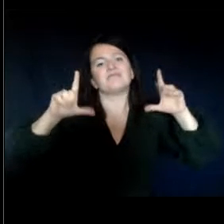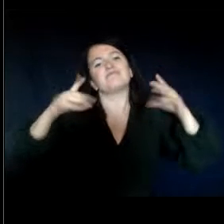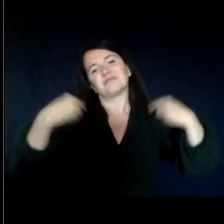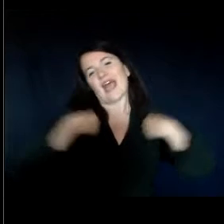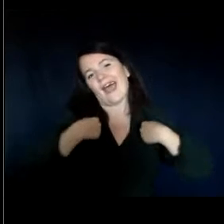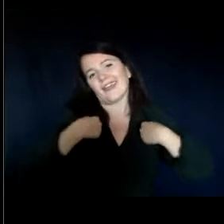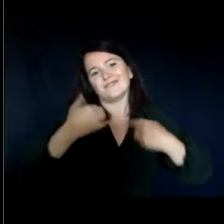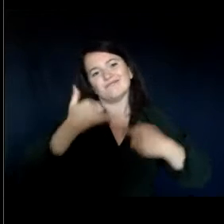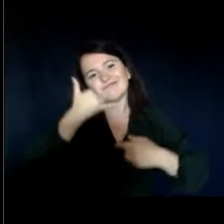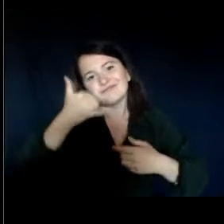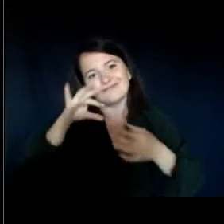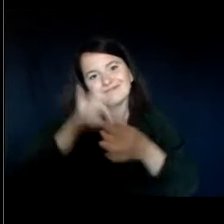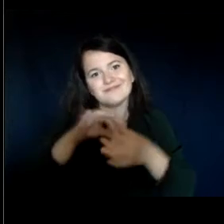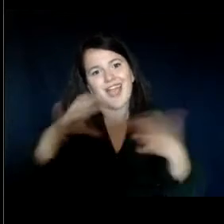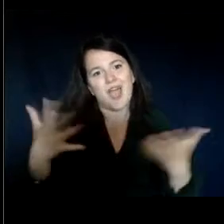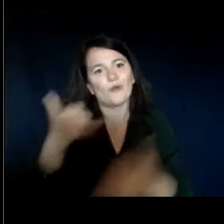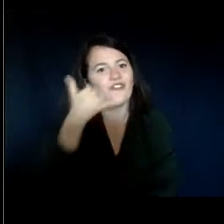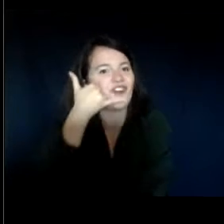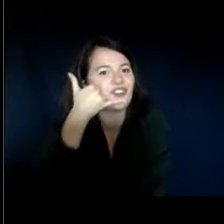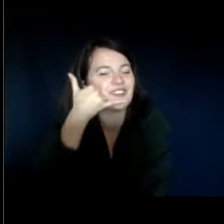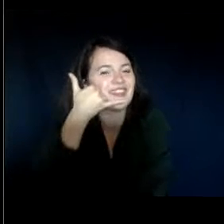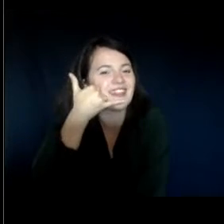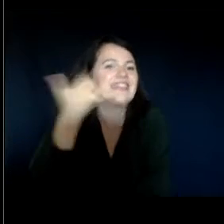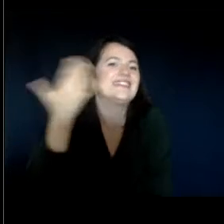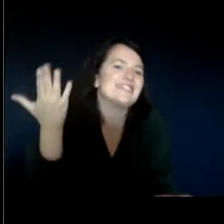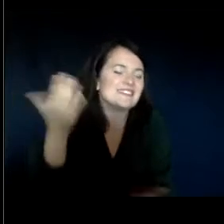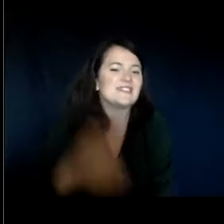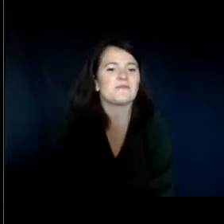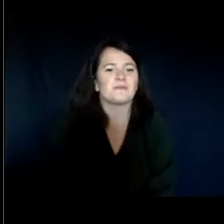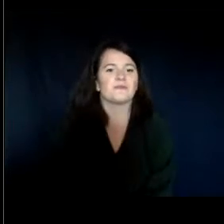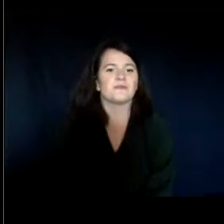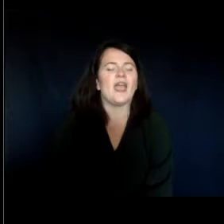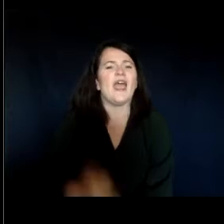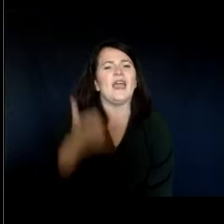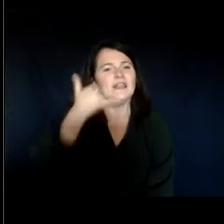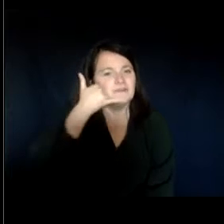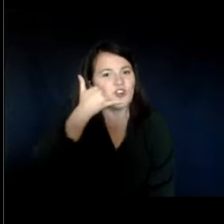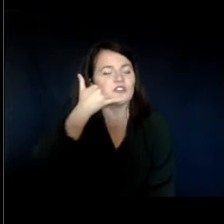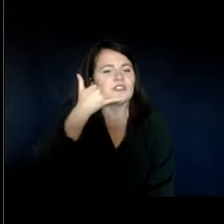So, I was asked to respond...